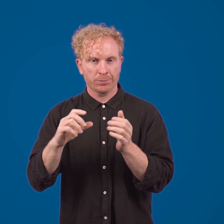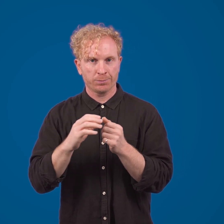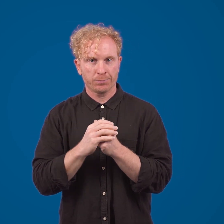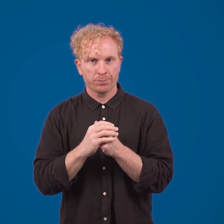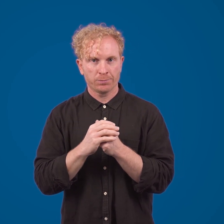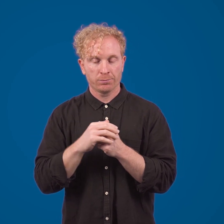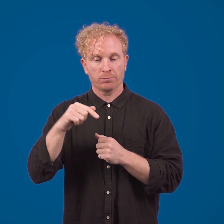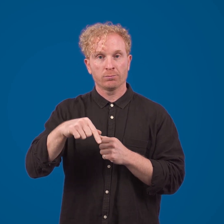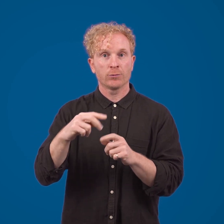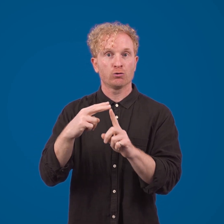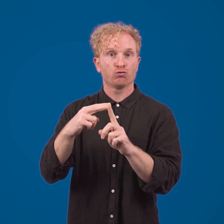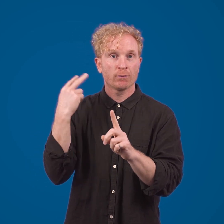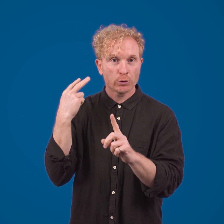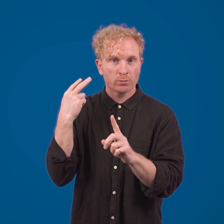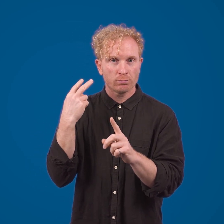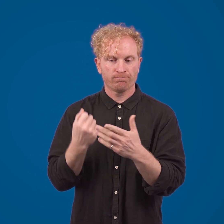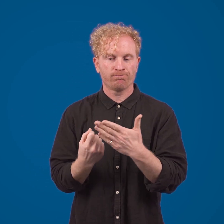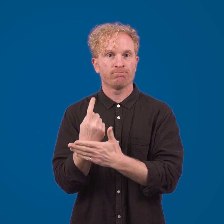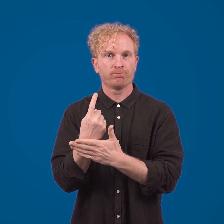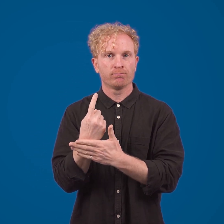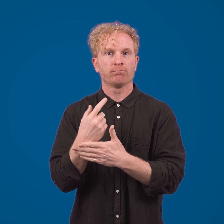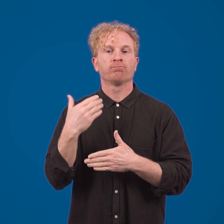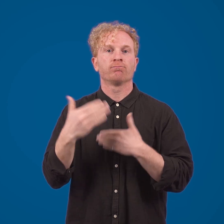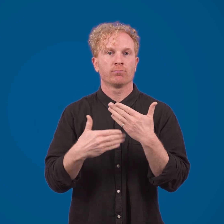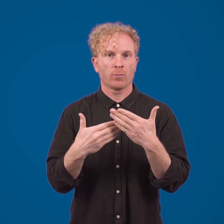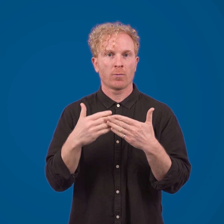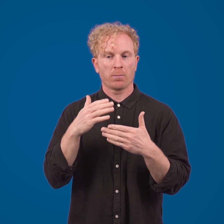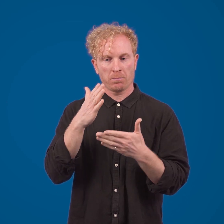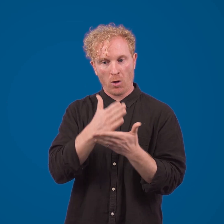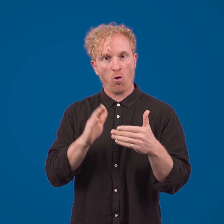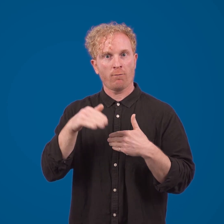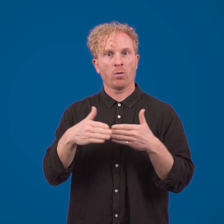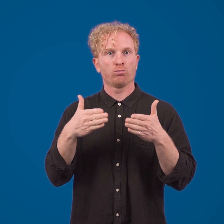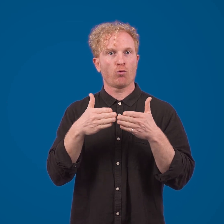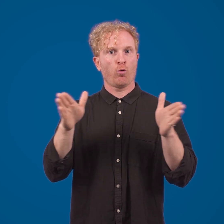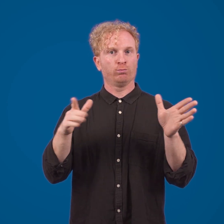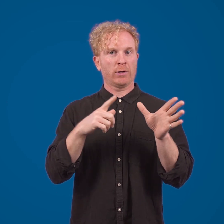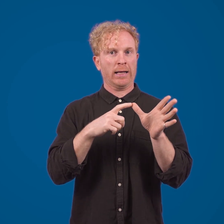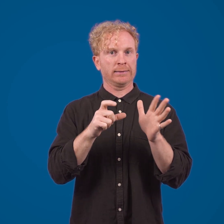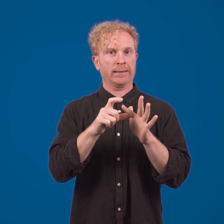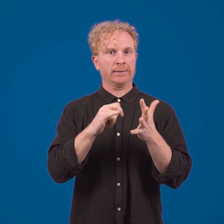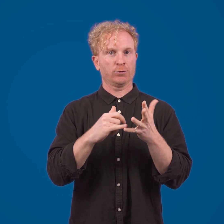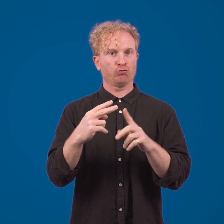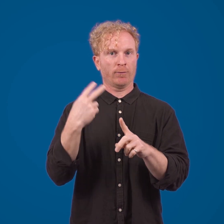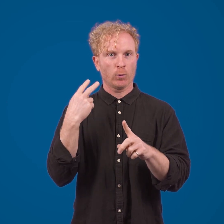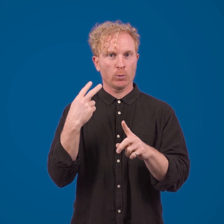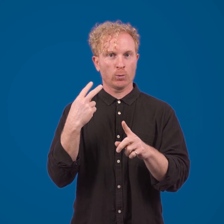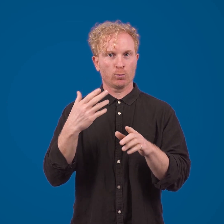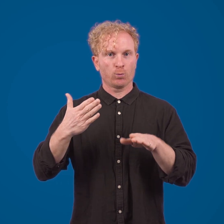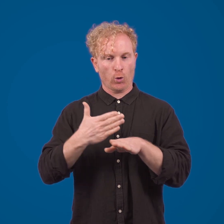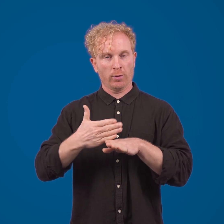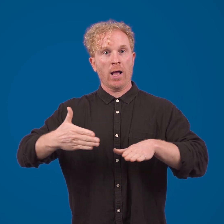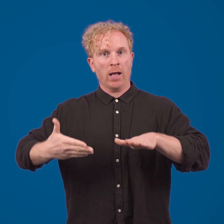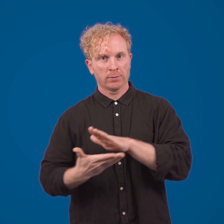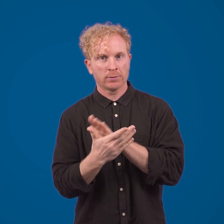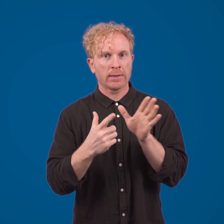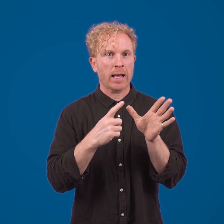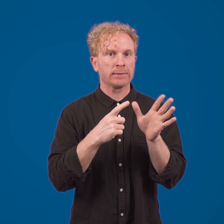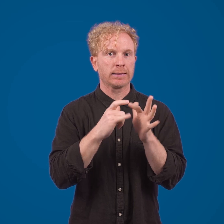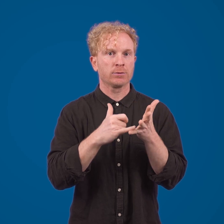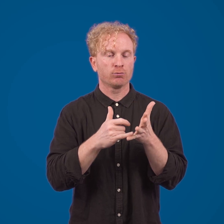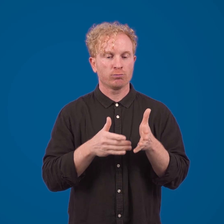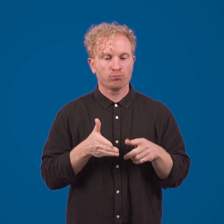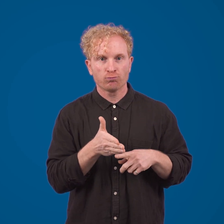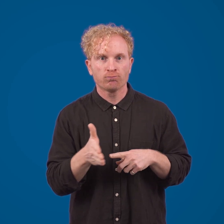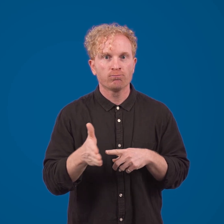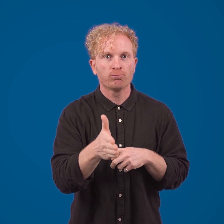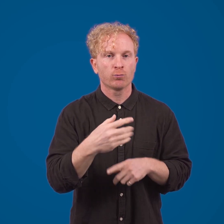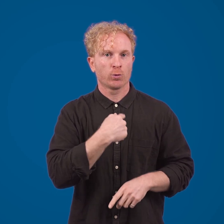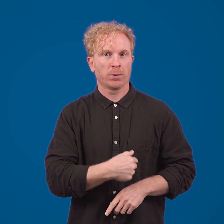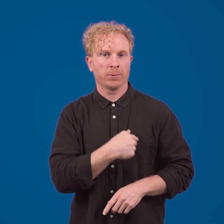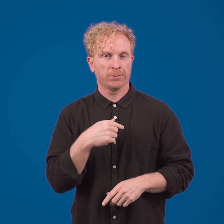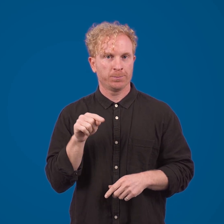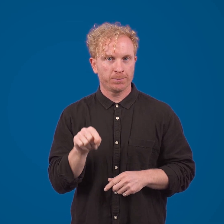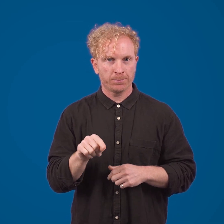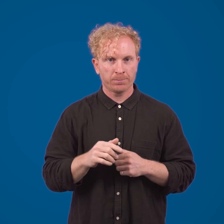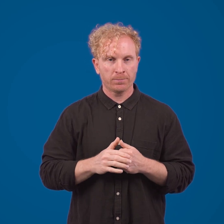This revision occurred as part of the broader ADS review work under ADS Roadmap commitment.